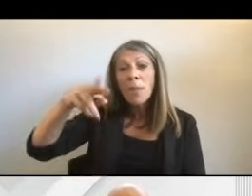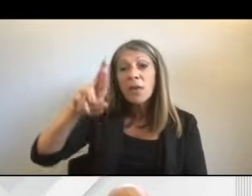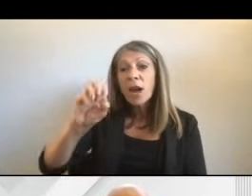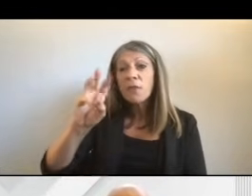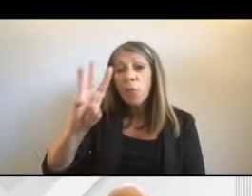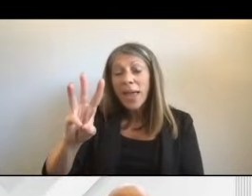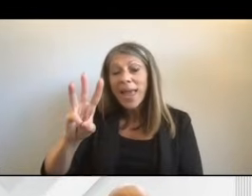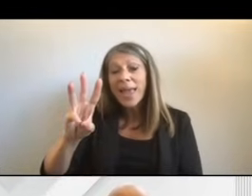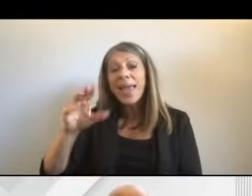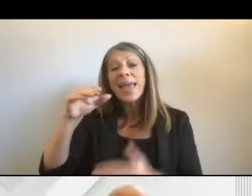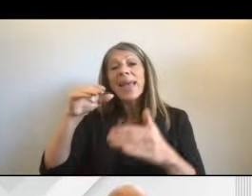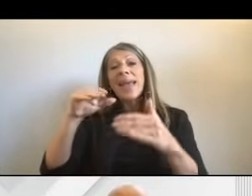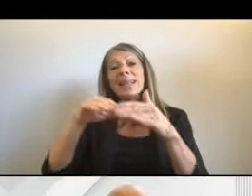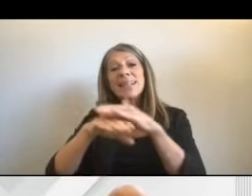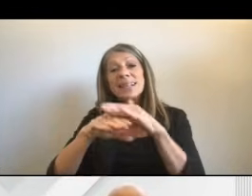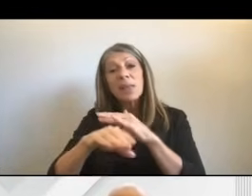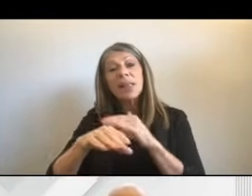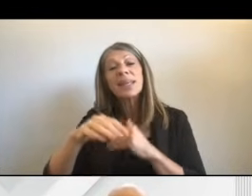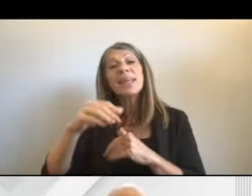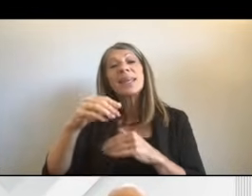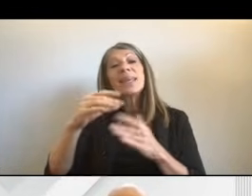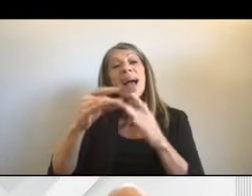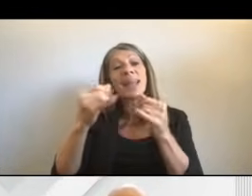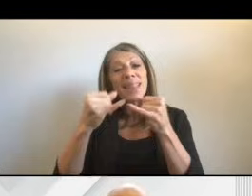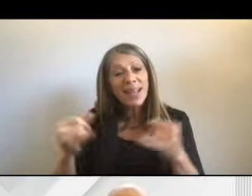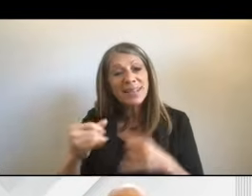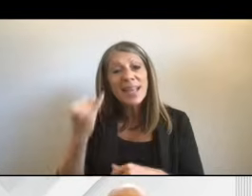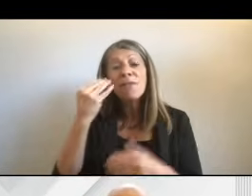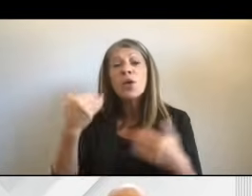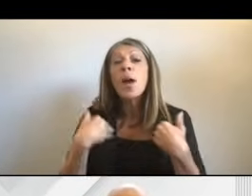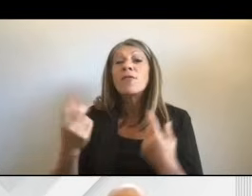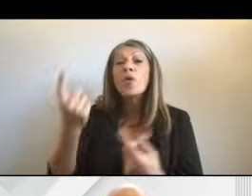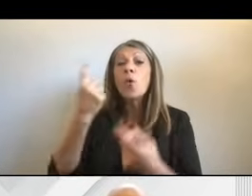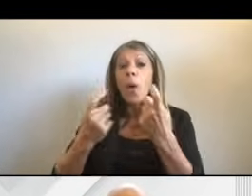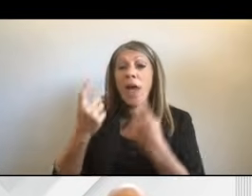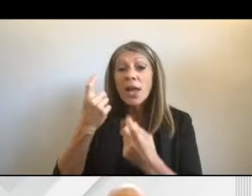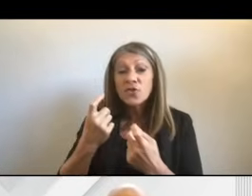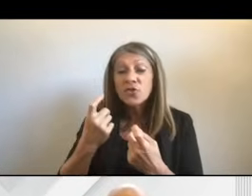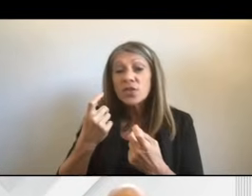Guidelines. If you have questions or concerns on the content of the training